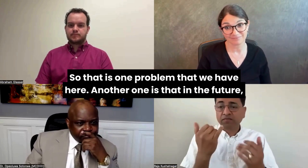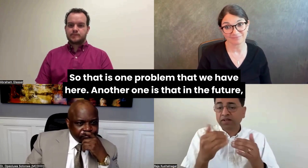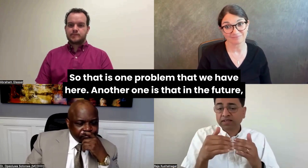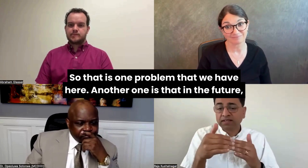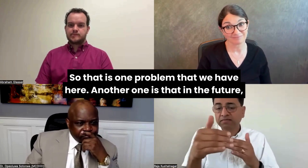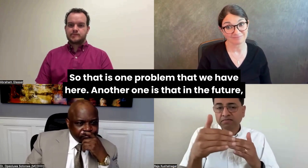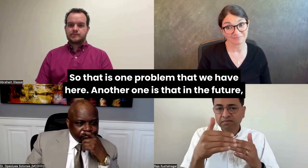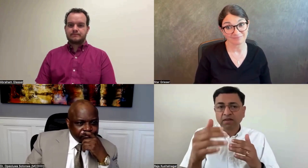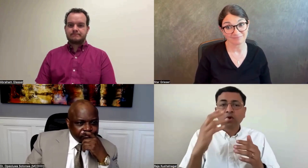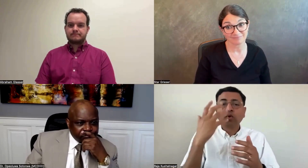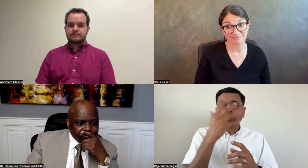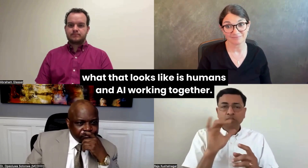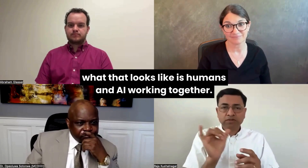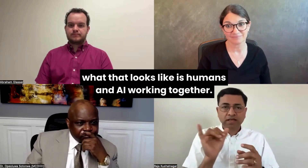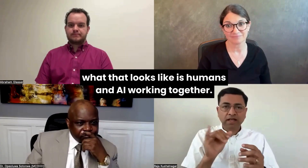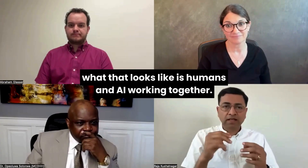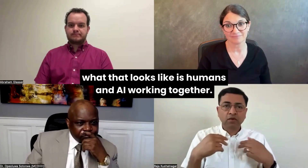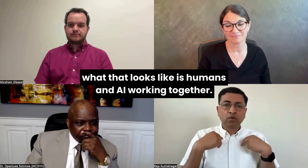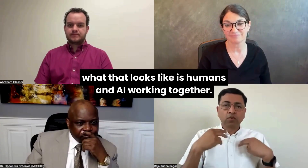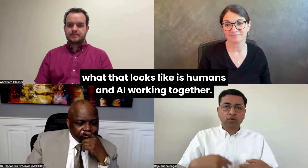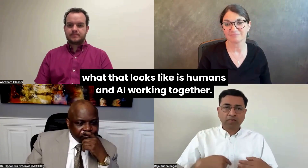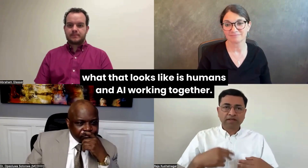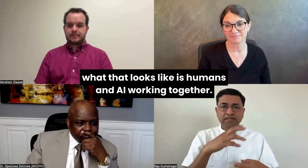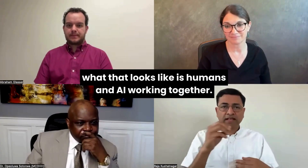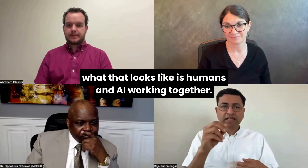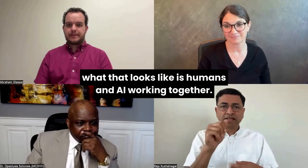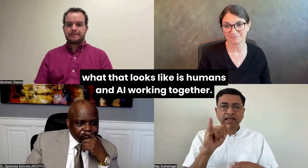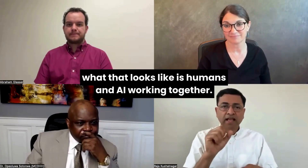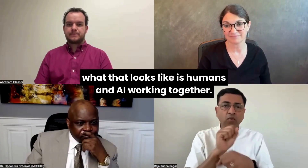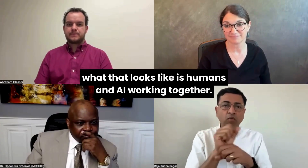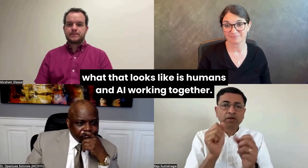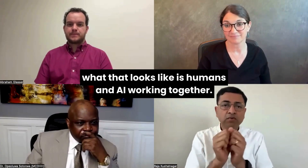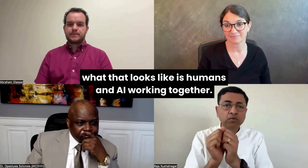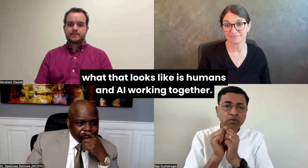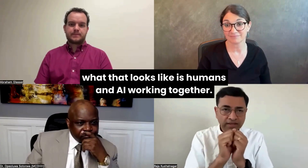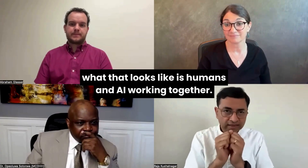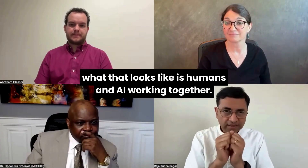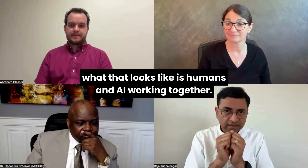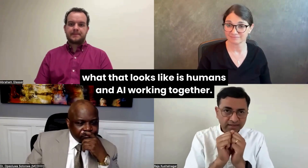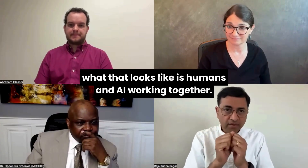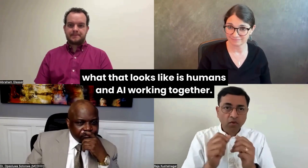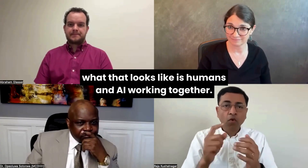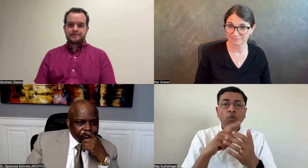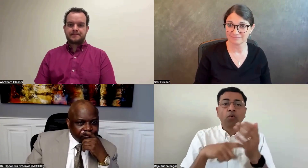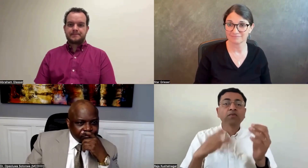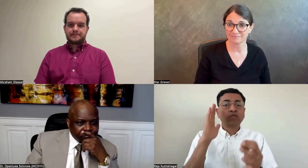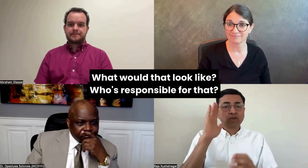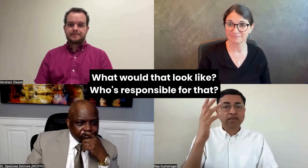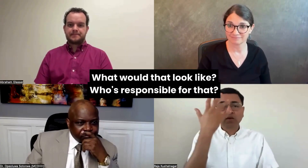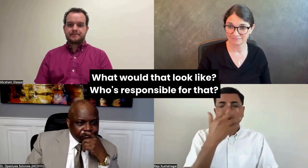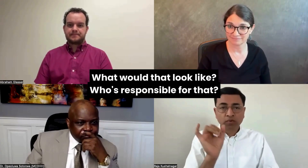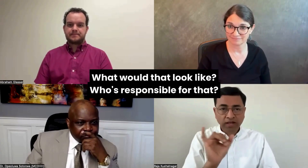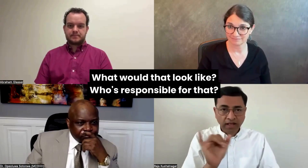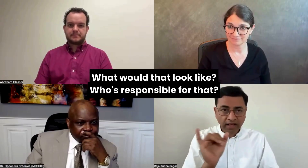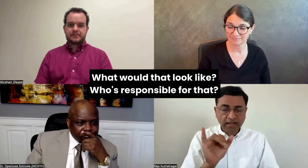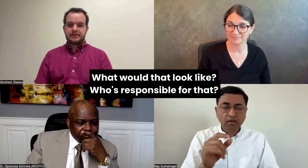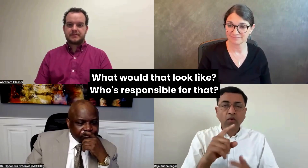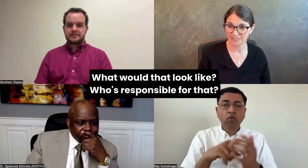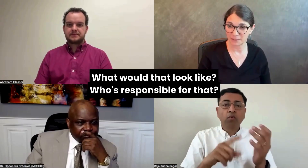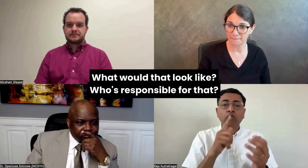what that looks like is humans and AI working together. What would that look like? Who's responsible for that?